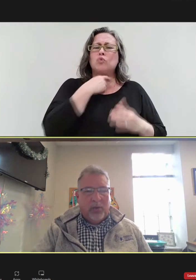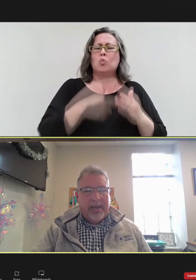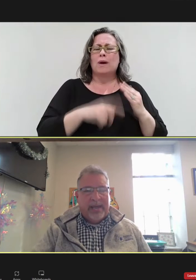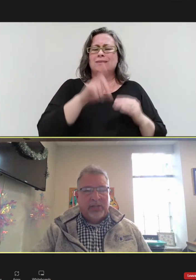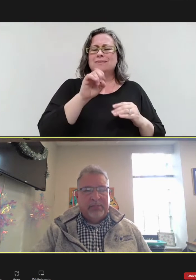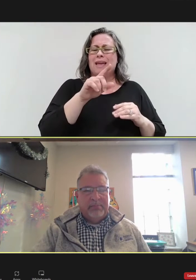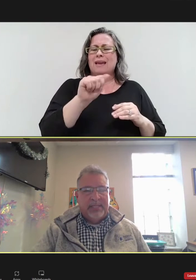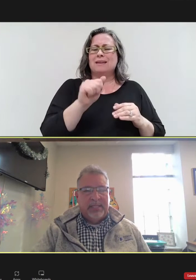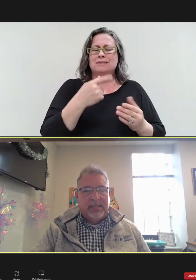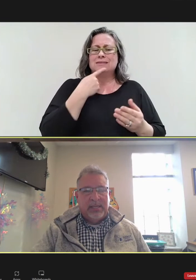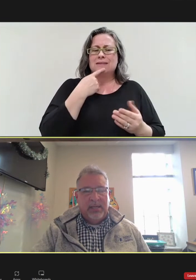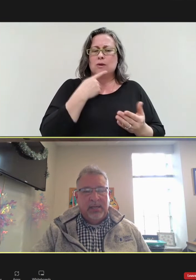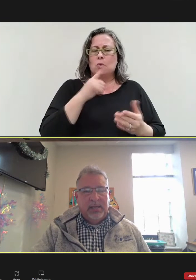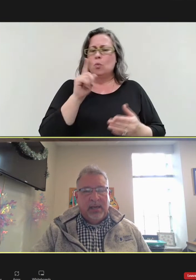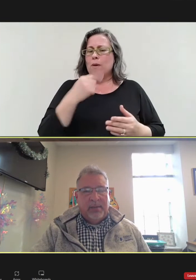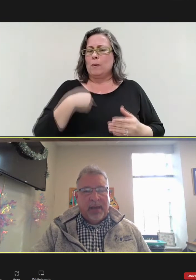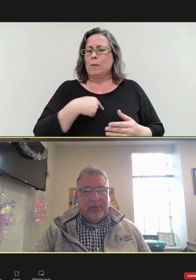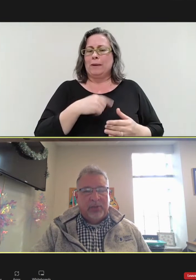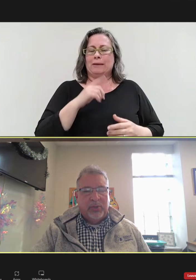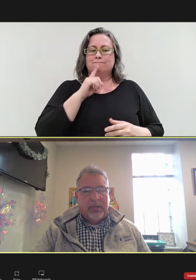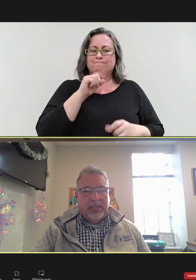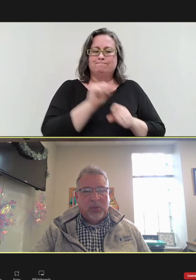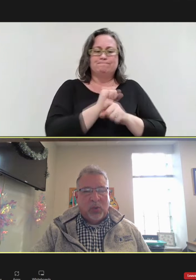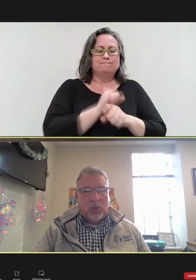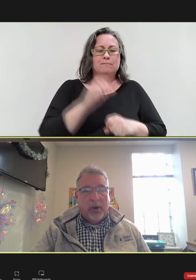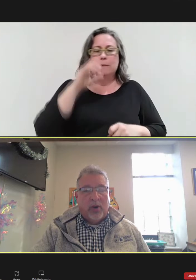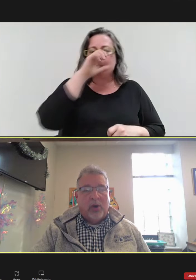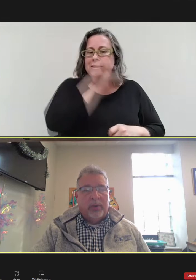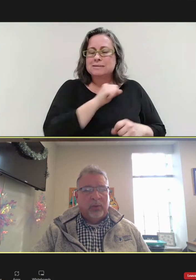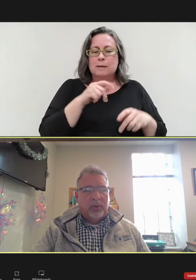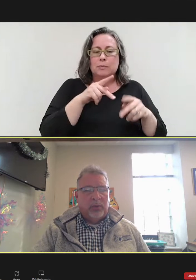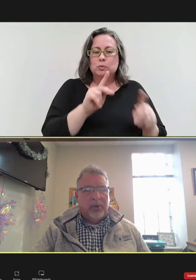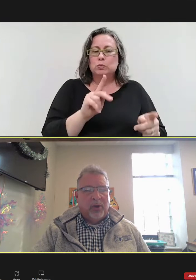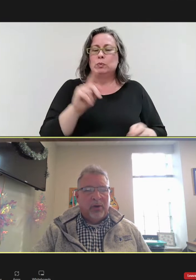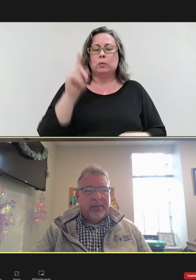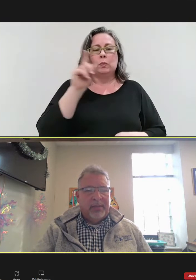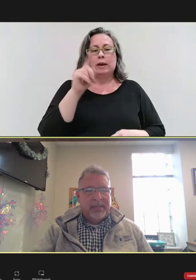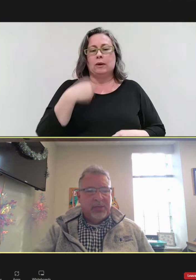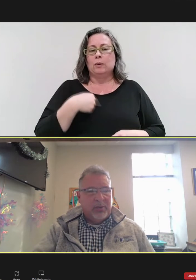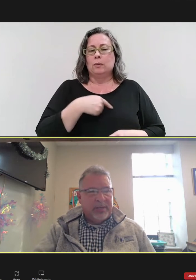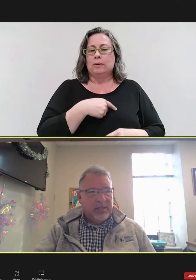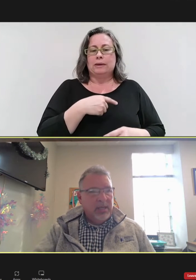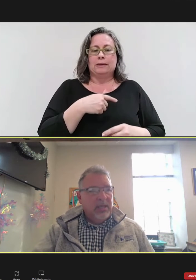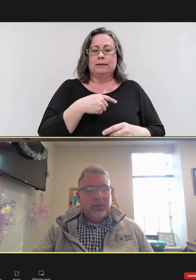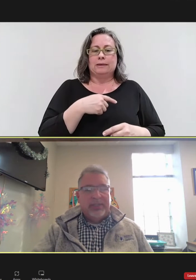are we actually missing opportunities, or where are we really with our immunization rates? So,